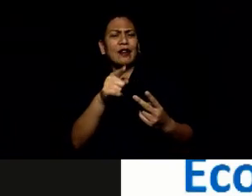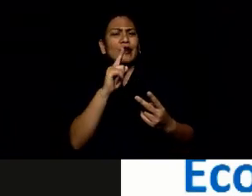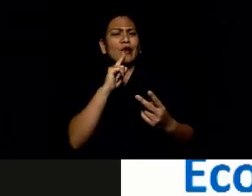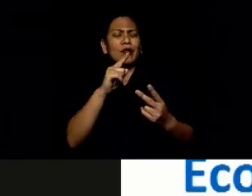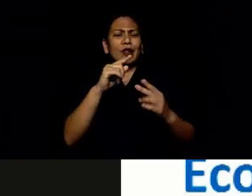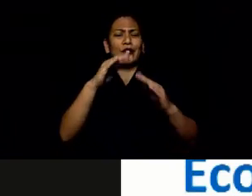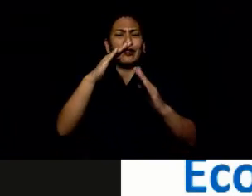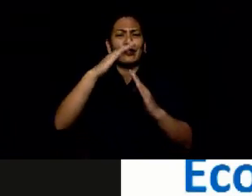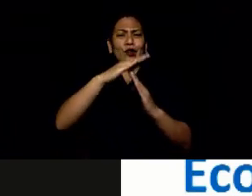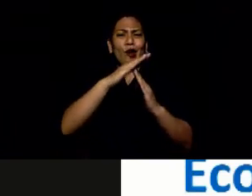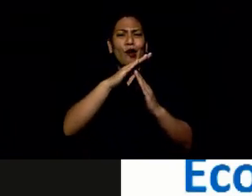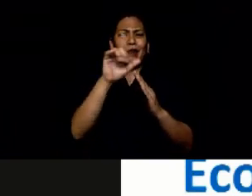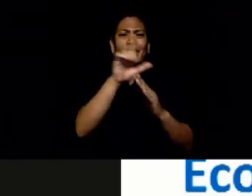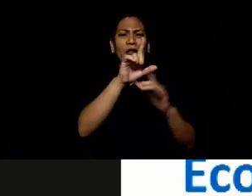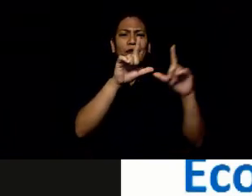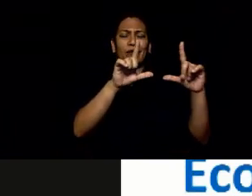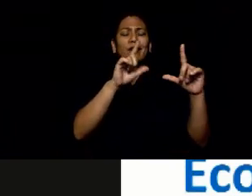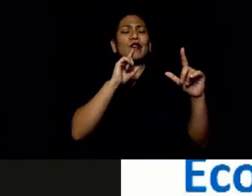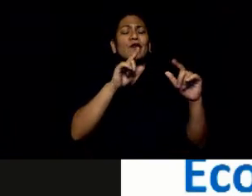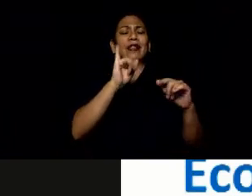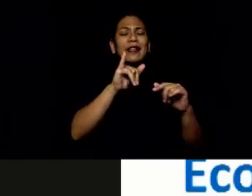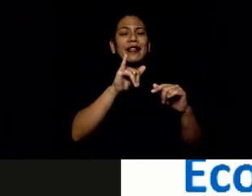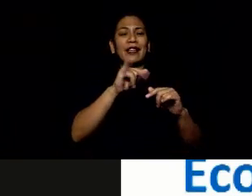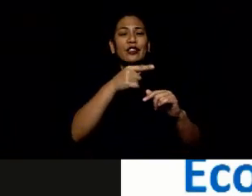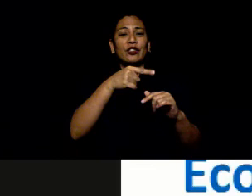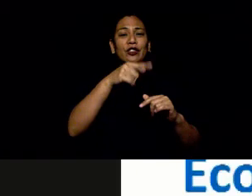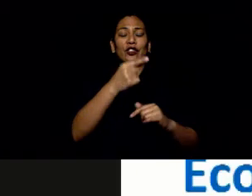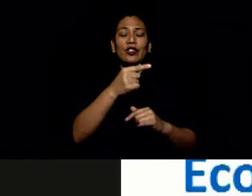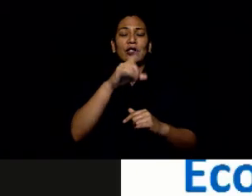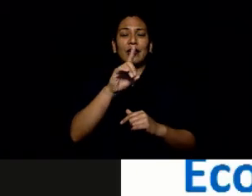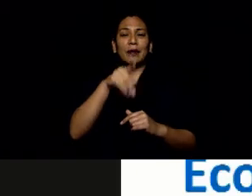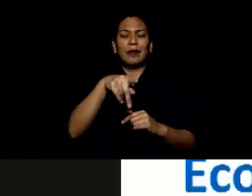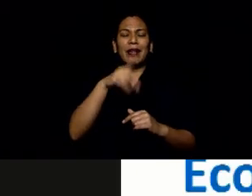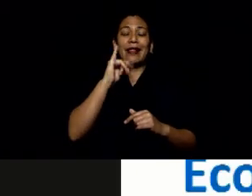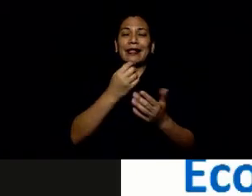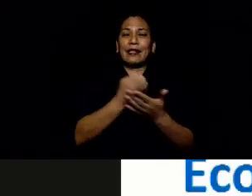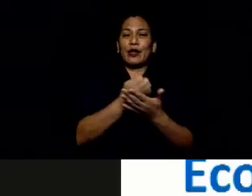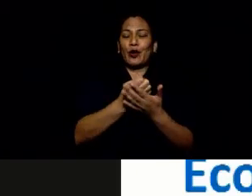Real GDP, that's the size of the economy. And we can see this remarkable, phenomena.